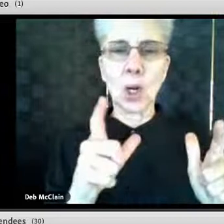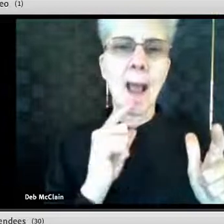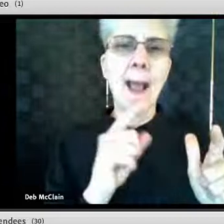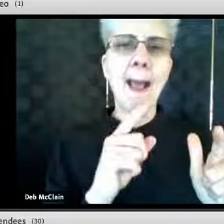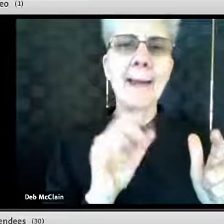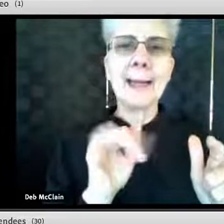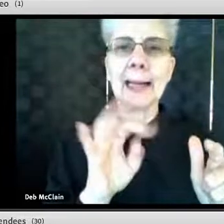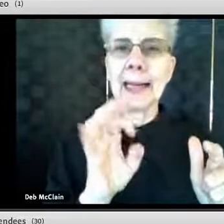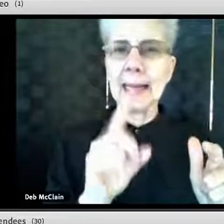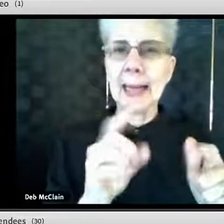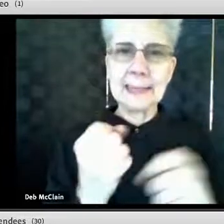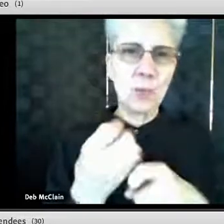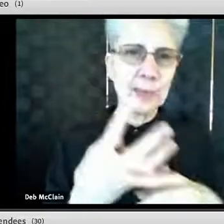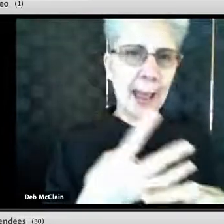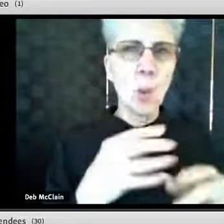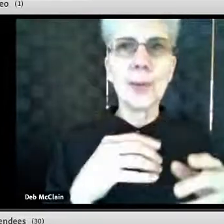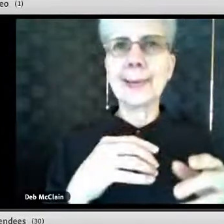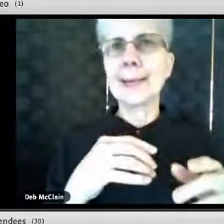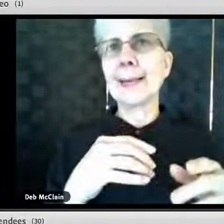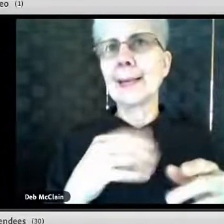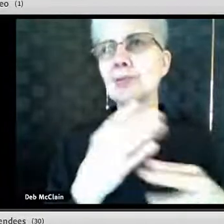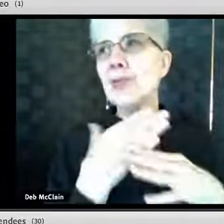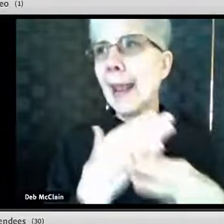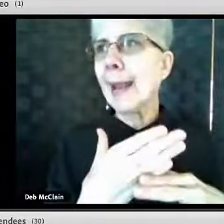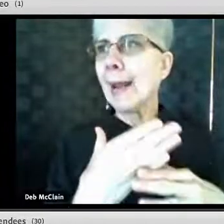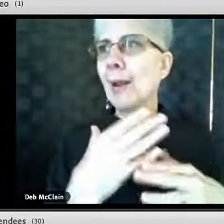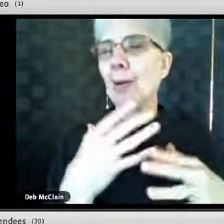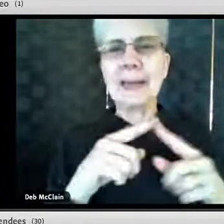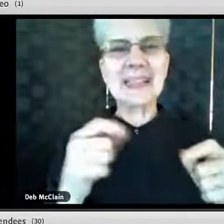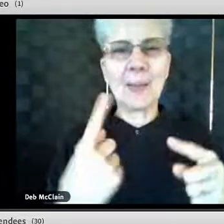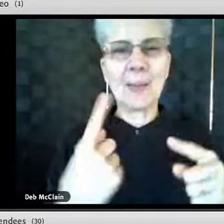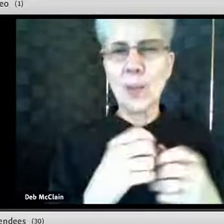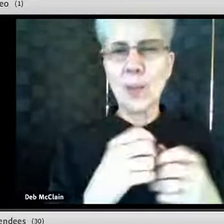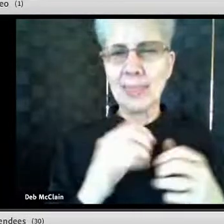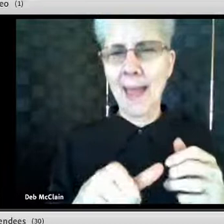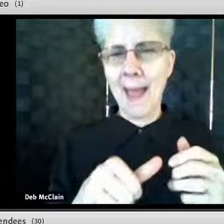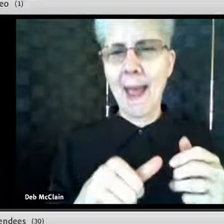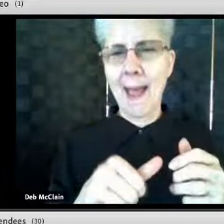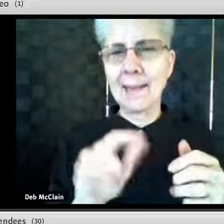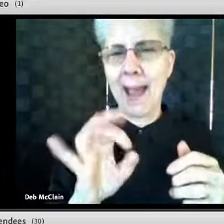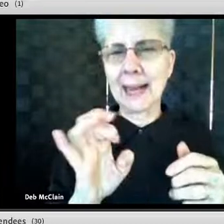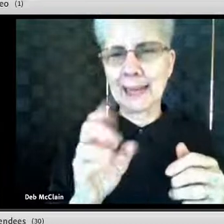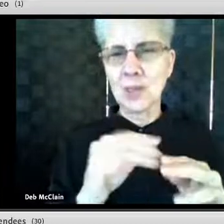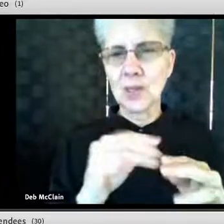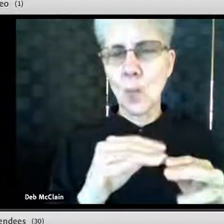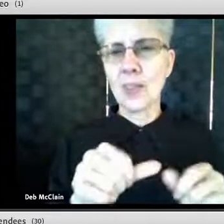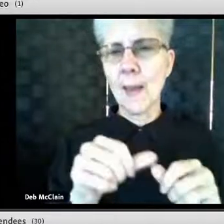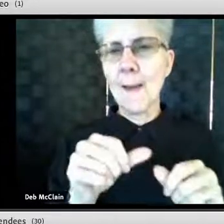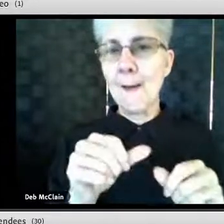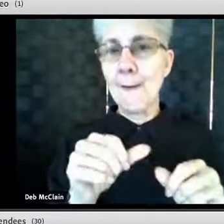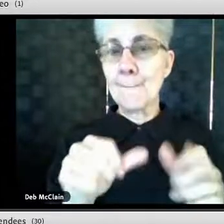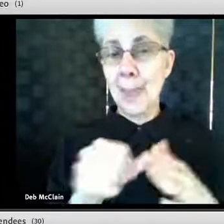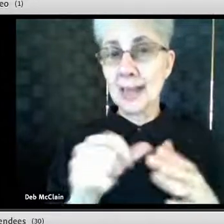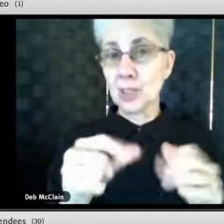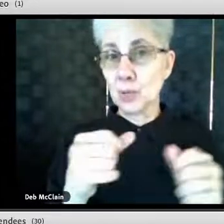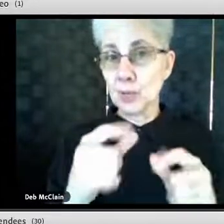I downloaded it. I shared it. I did something with it. I clicked and I went onto the page that you sent me,